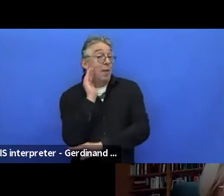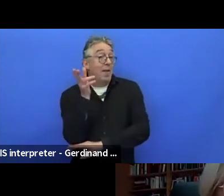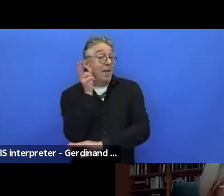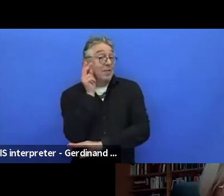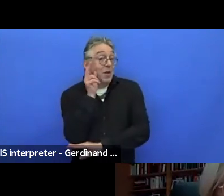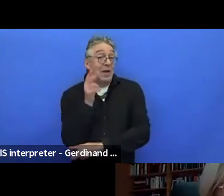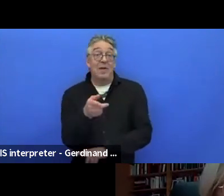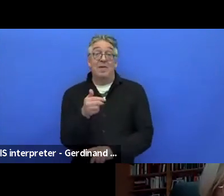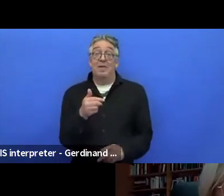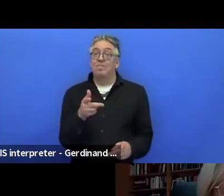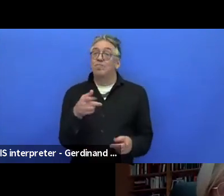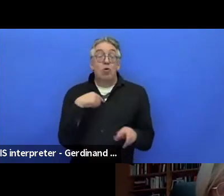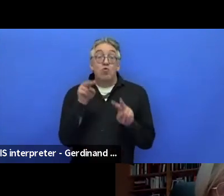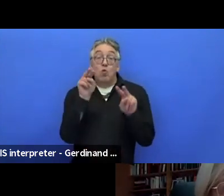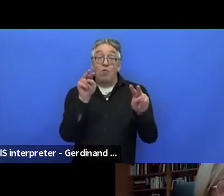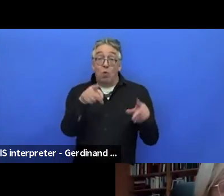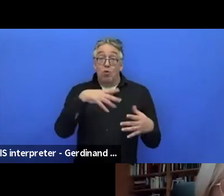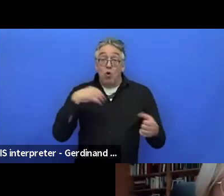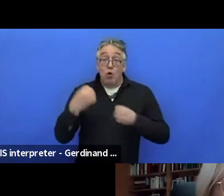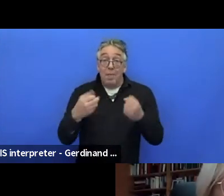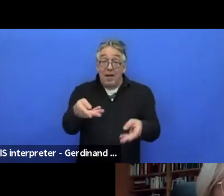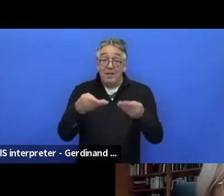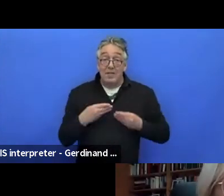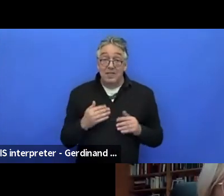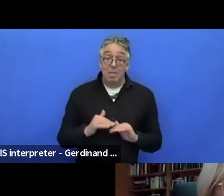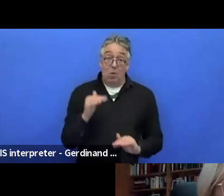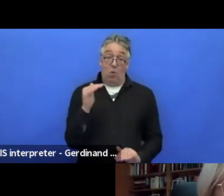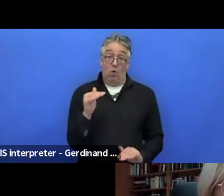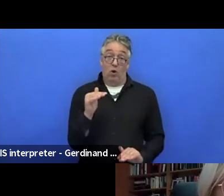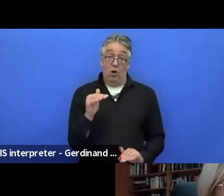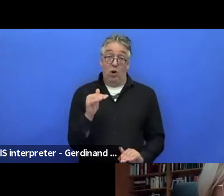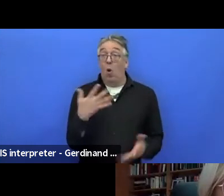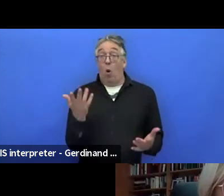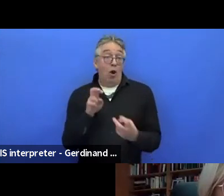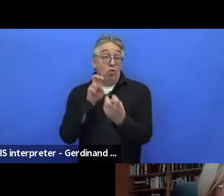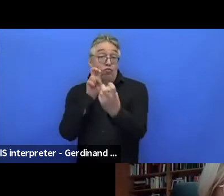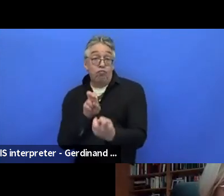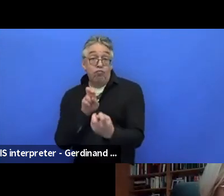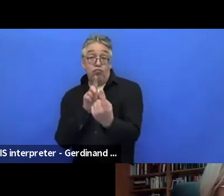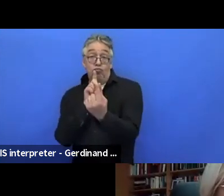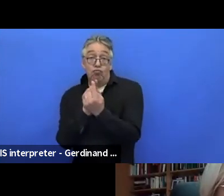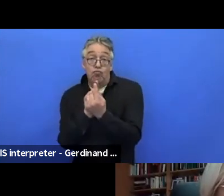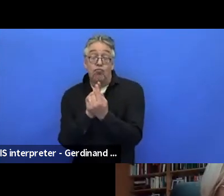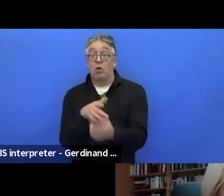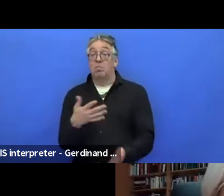to receiving complaints from you and talking to you in other sessions or if you need to reach us. Thank you.